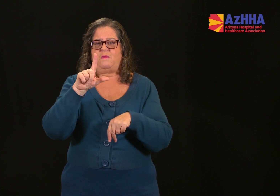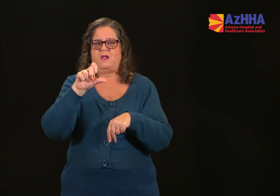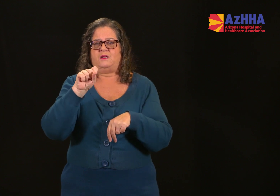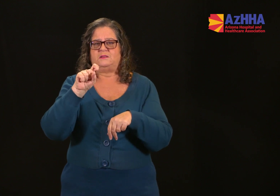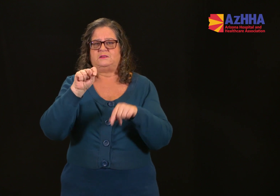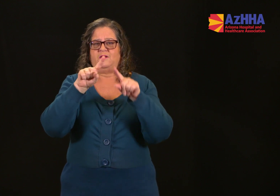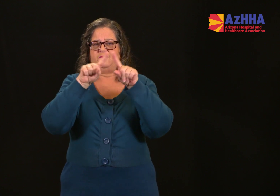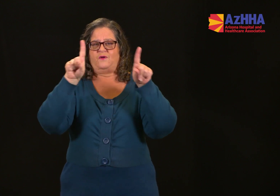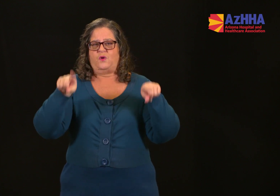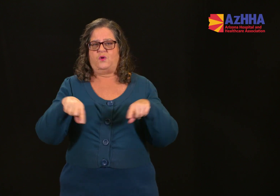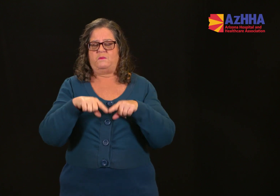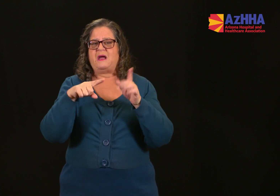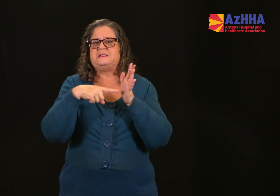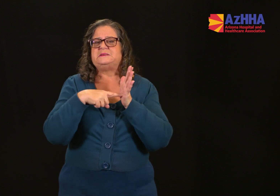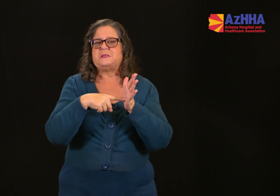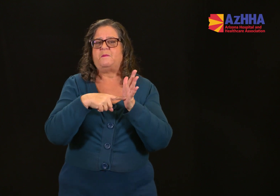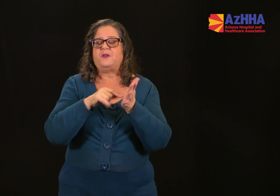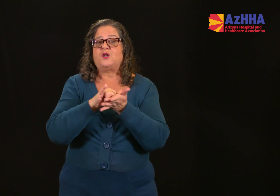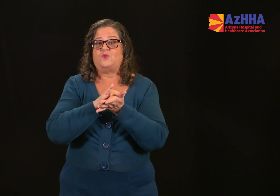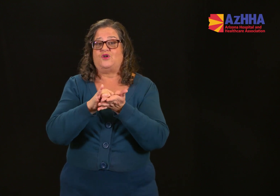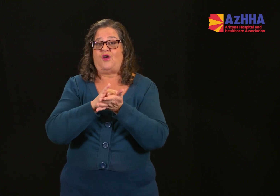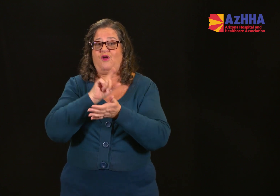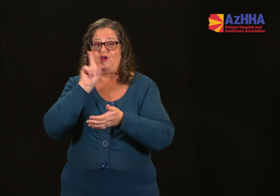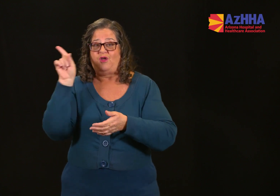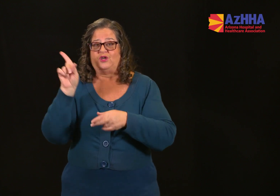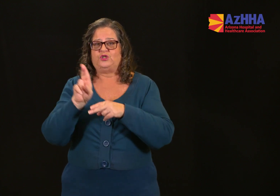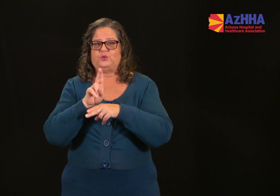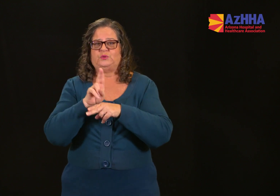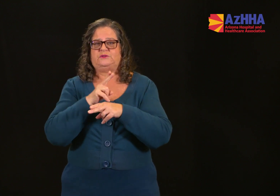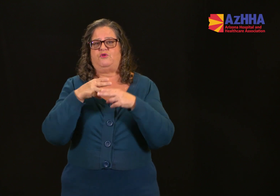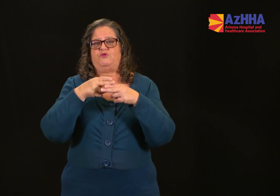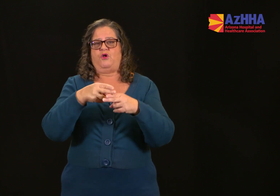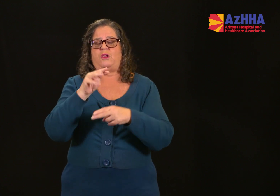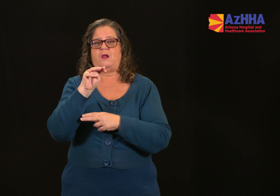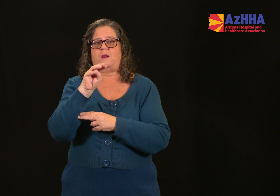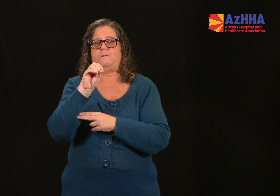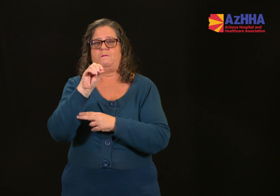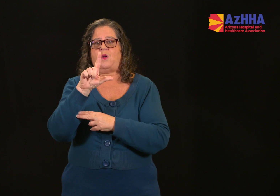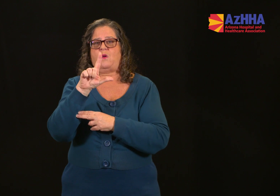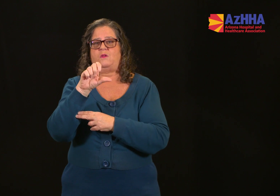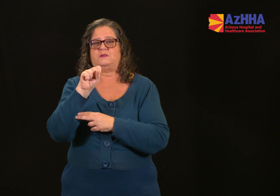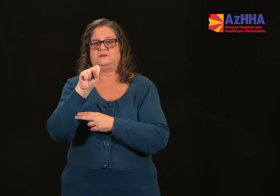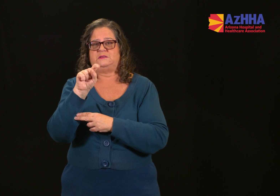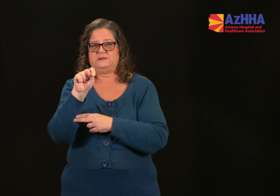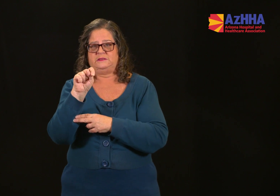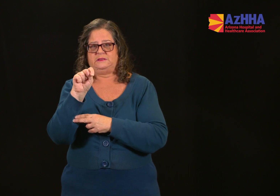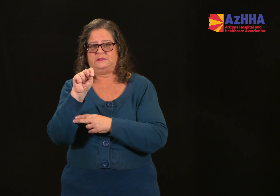For example, New York uses the MOLST form. In Colorado, a MOST form.